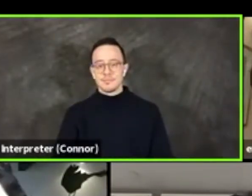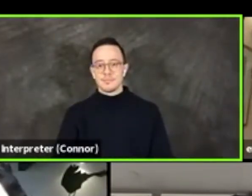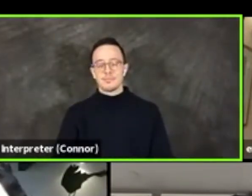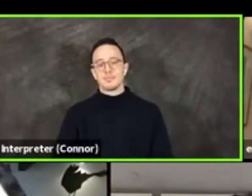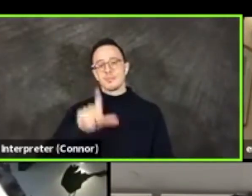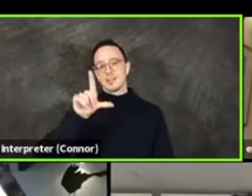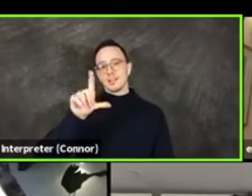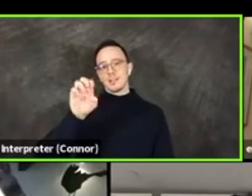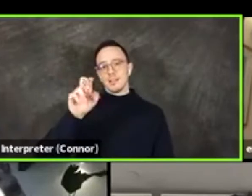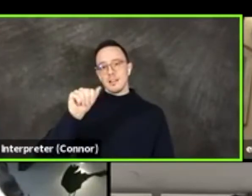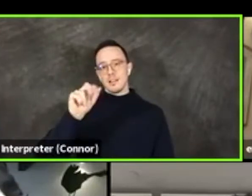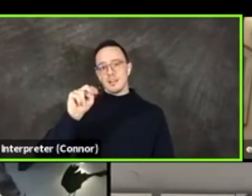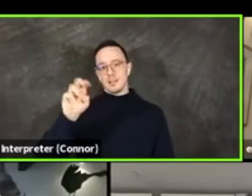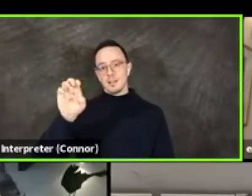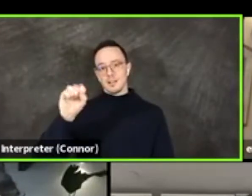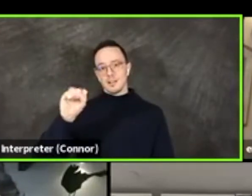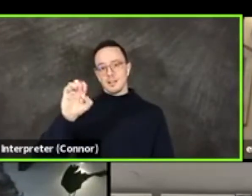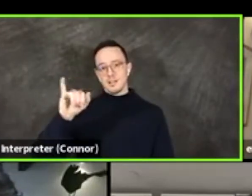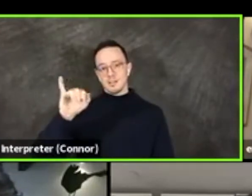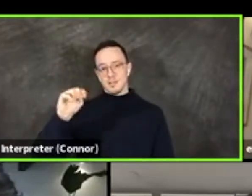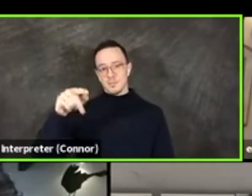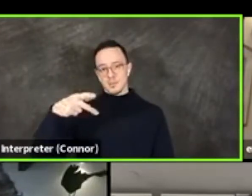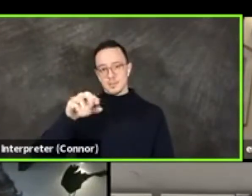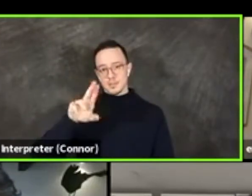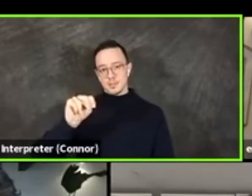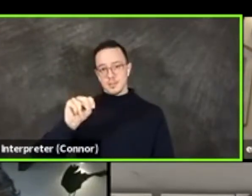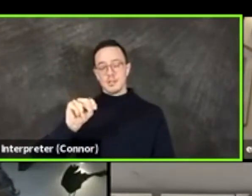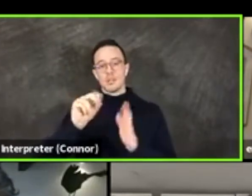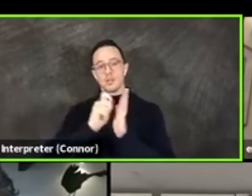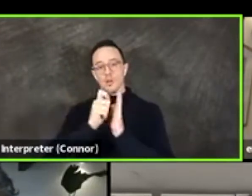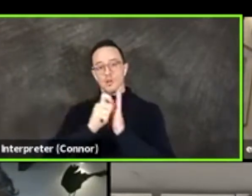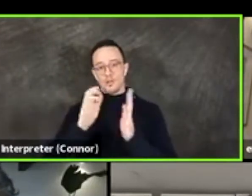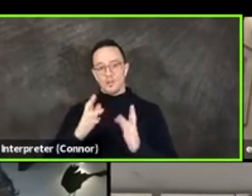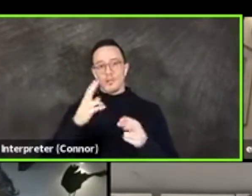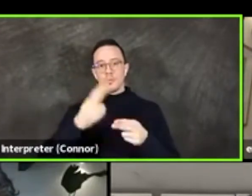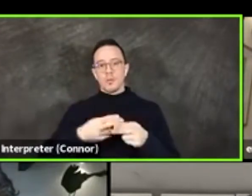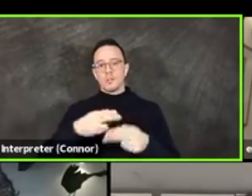"AS WE HAVE ALWAYS DONE", JUST THIS QUOTE SHE SAYS -- I AM IN LOVE WITH THIS QUOTE, SHE SAYS